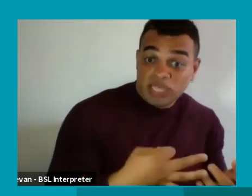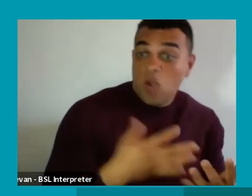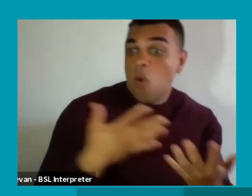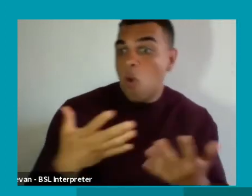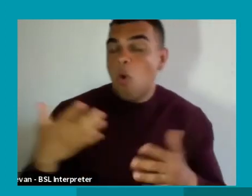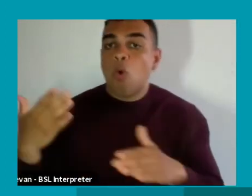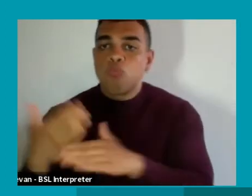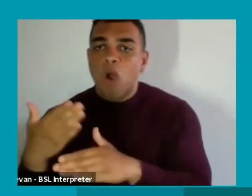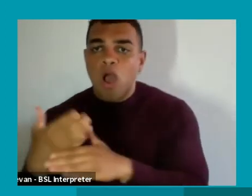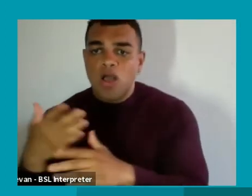in place as a volunteer?